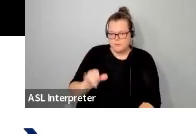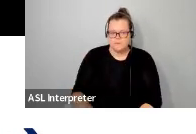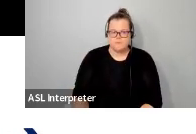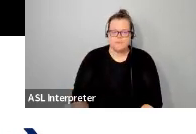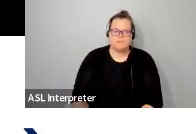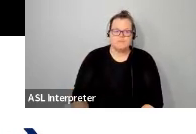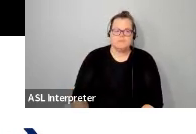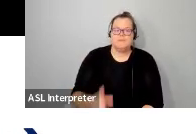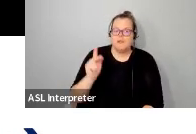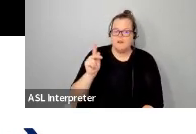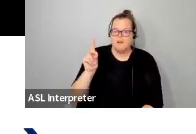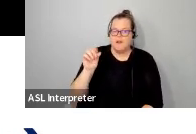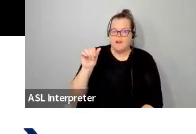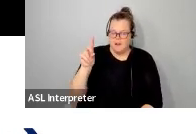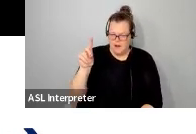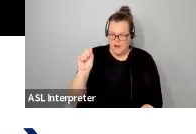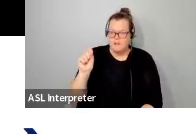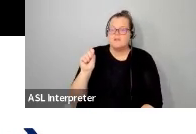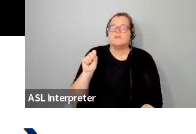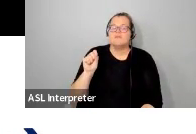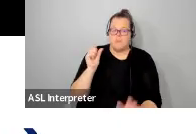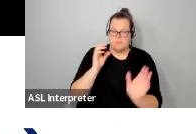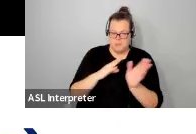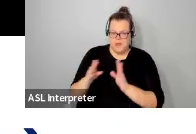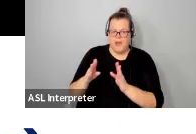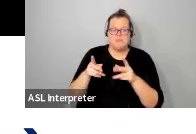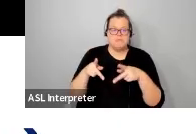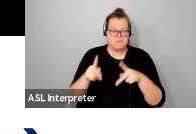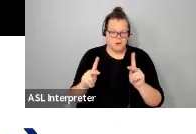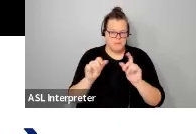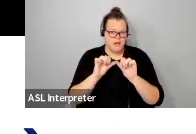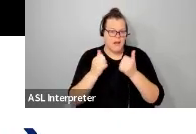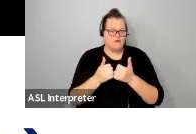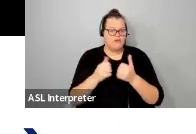K Dots does plan to allow agencies to provide both TCM and direct services,